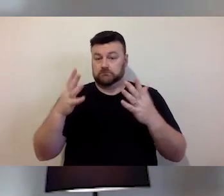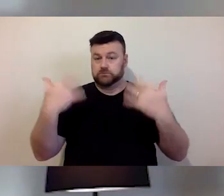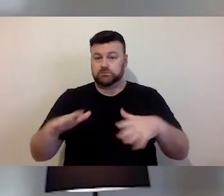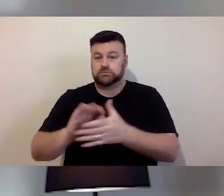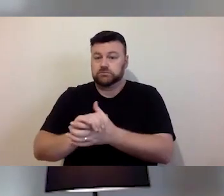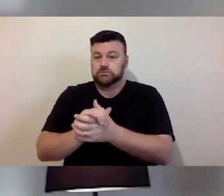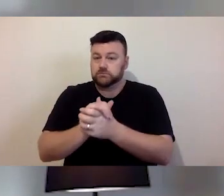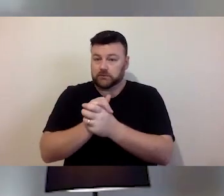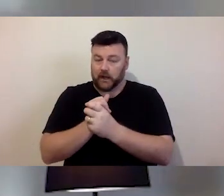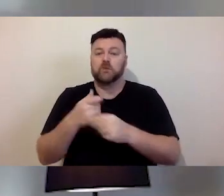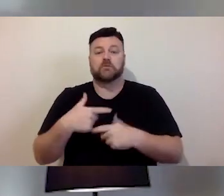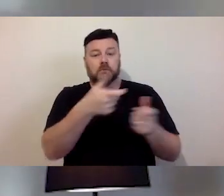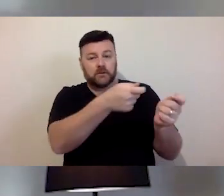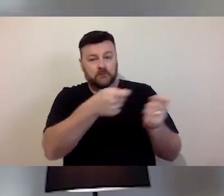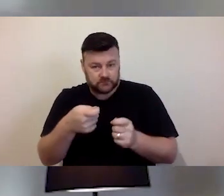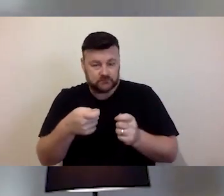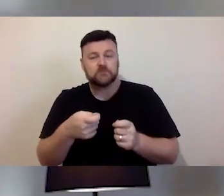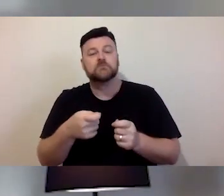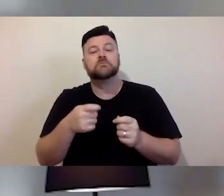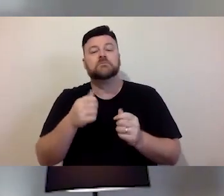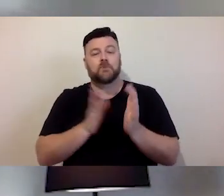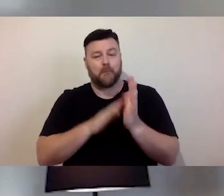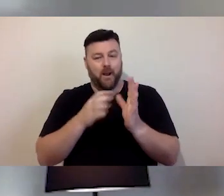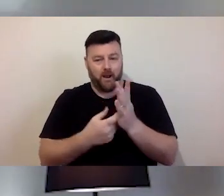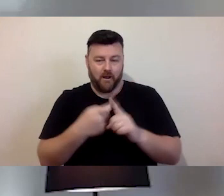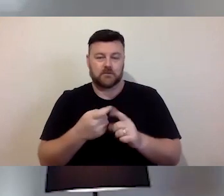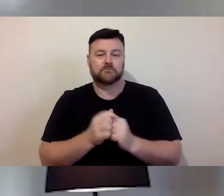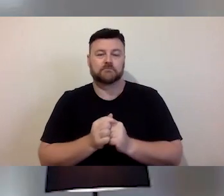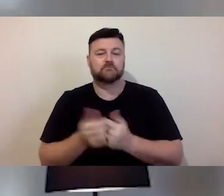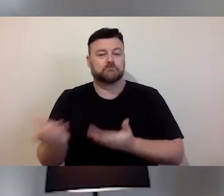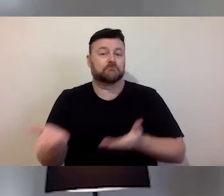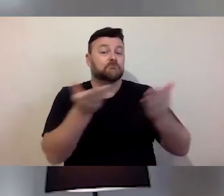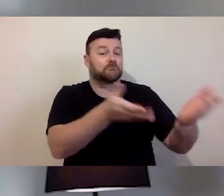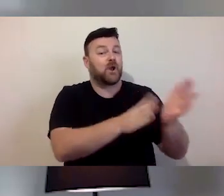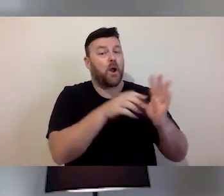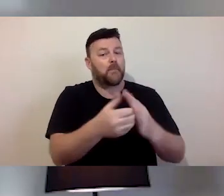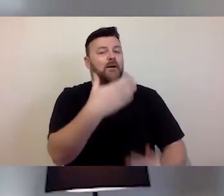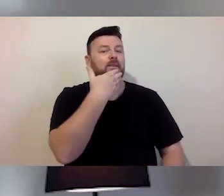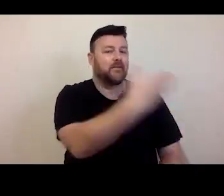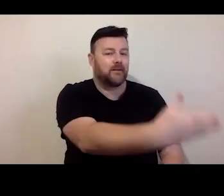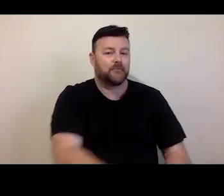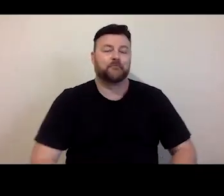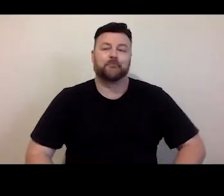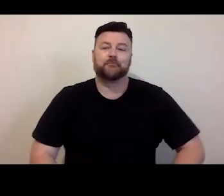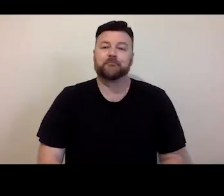my dear friend, my brother, Mark. Thank you, Mark.